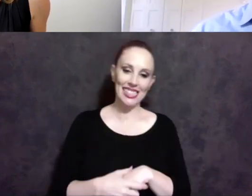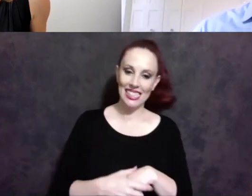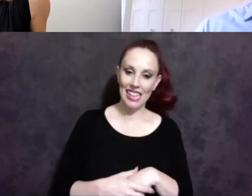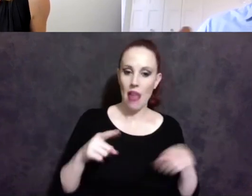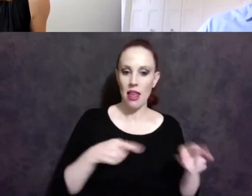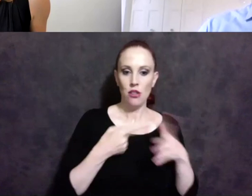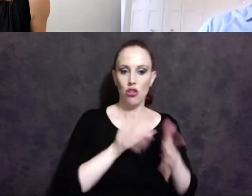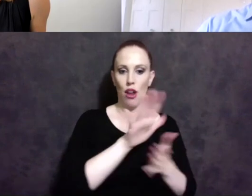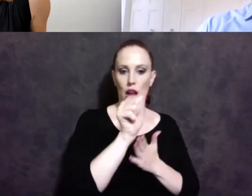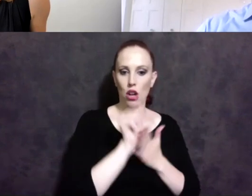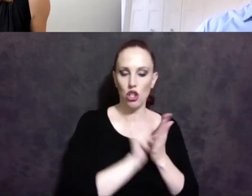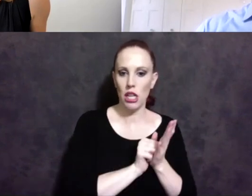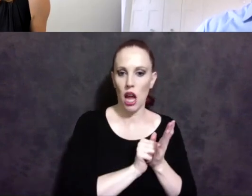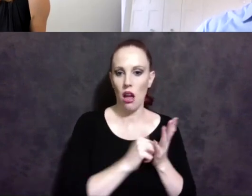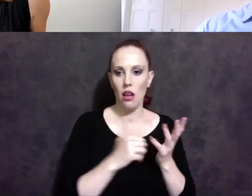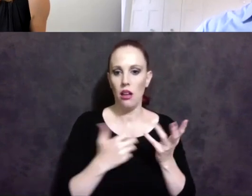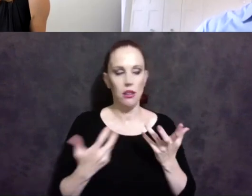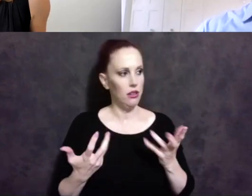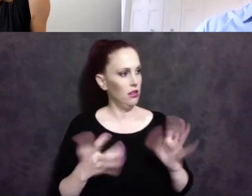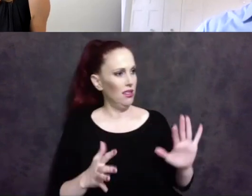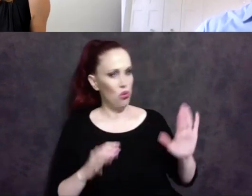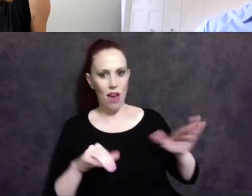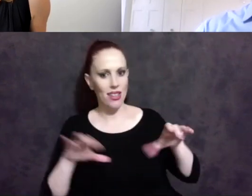right? Like you haven't done anything that actually creates a safe space for people that